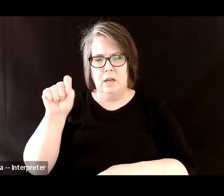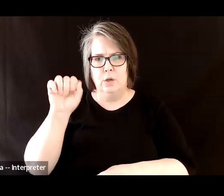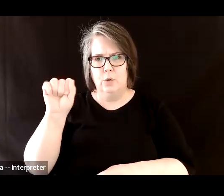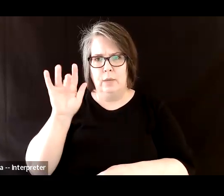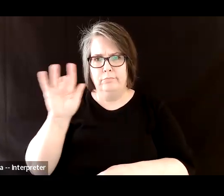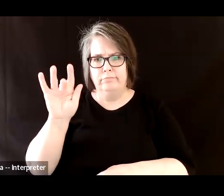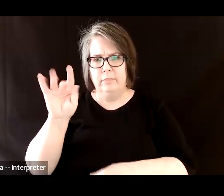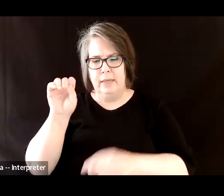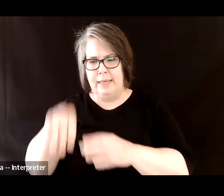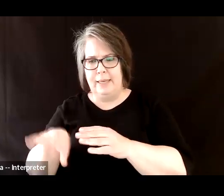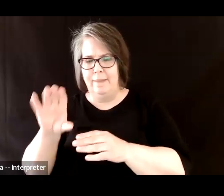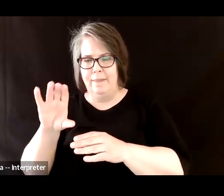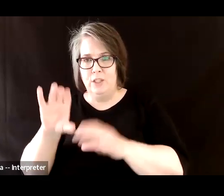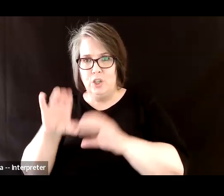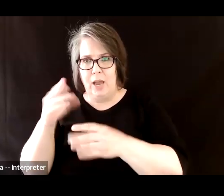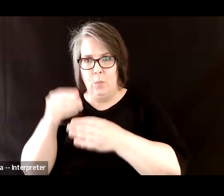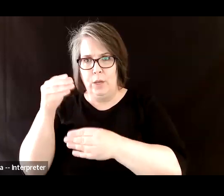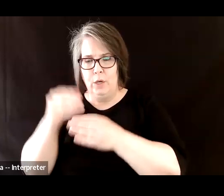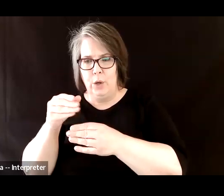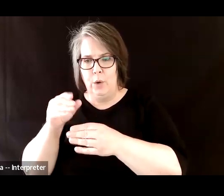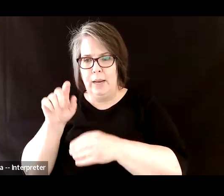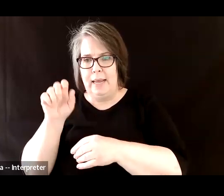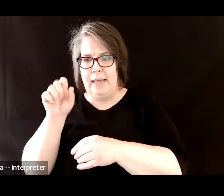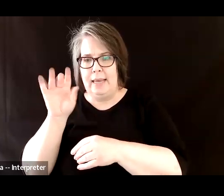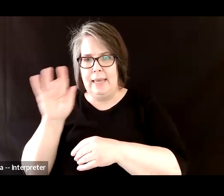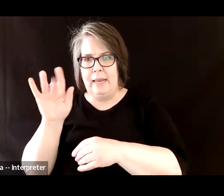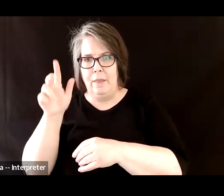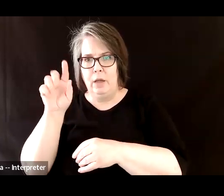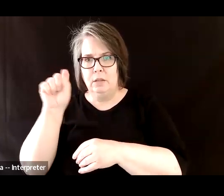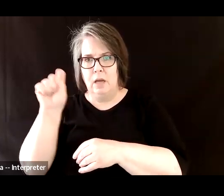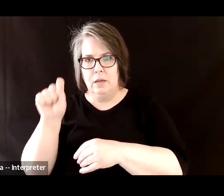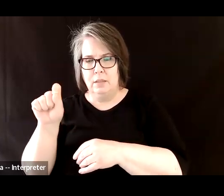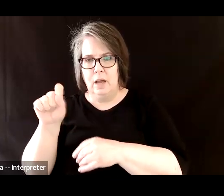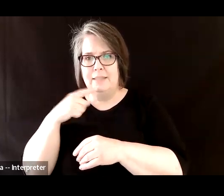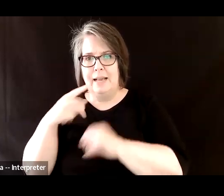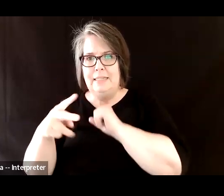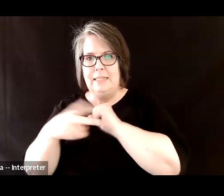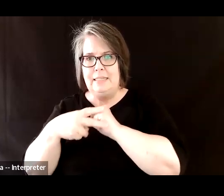chat window for zoom and go to the three dots and click on save chat. So if there's a lot of